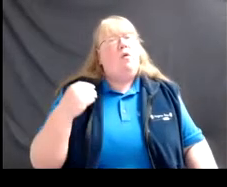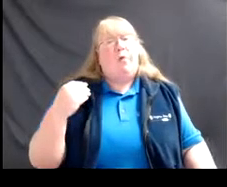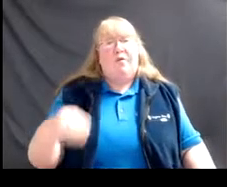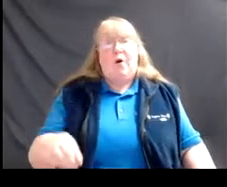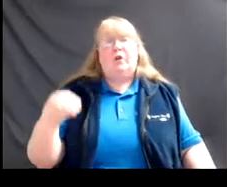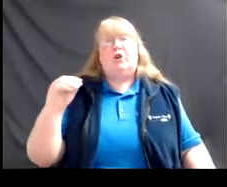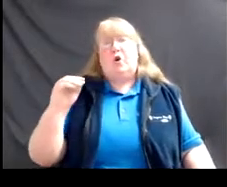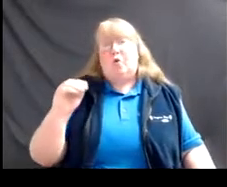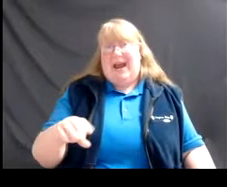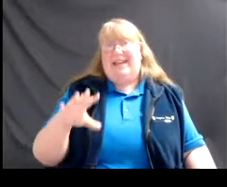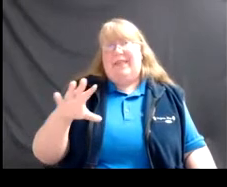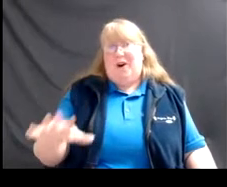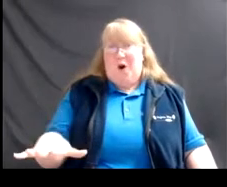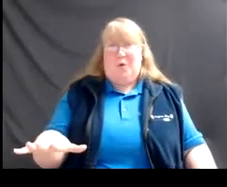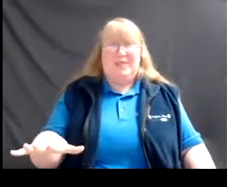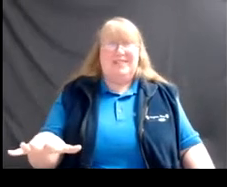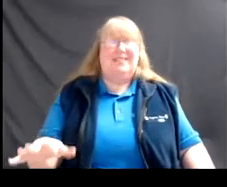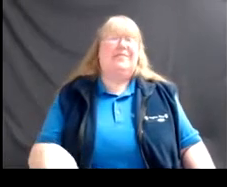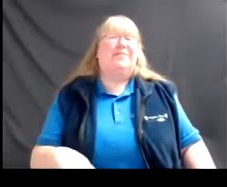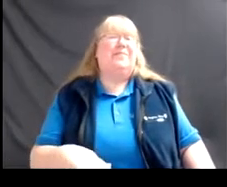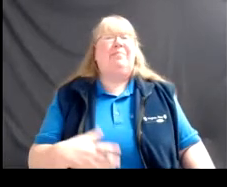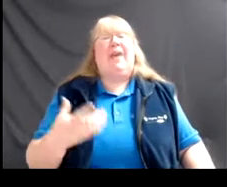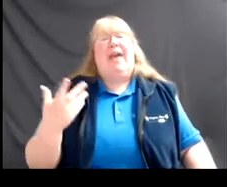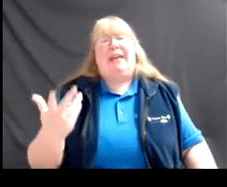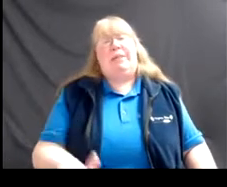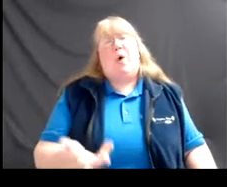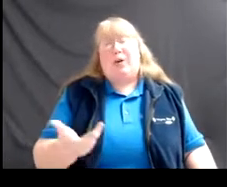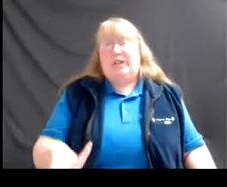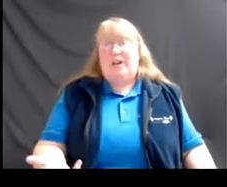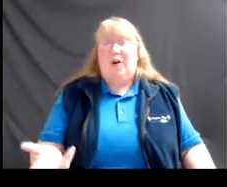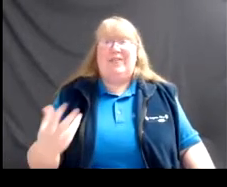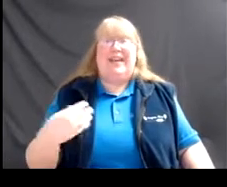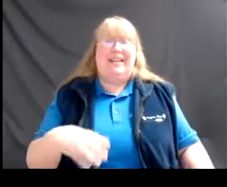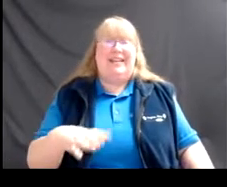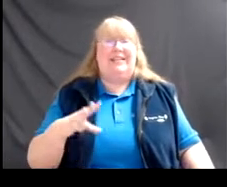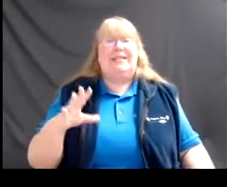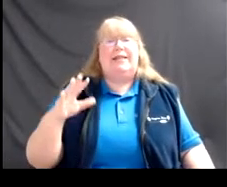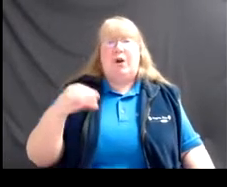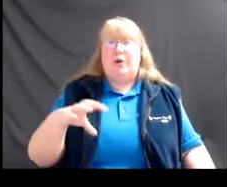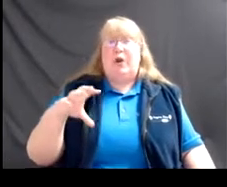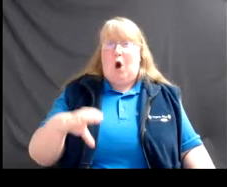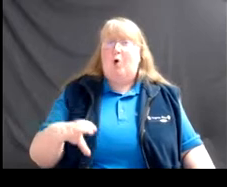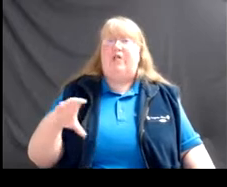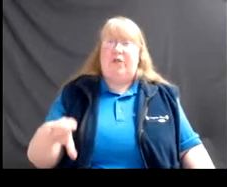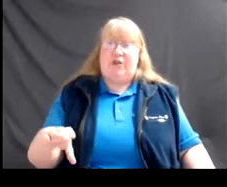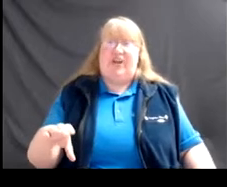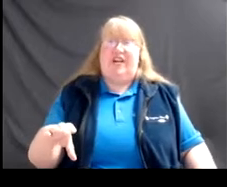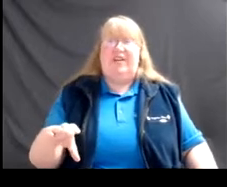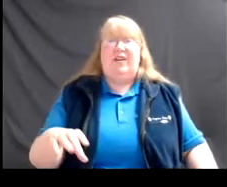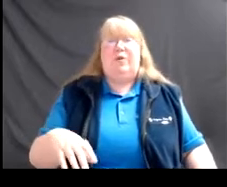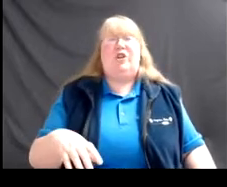For folks who rent their homes, it's important to know that it is under the Code of Virginia, which